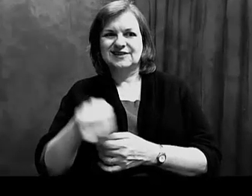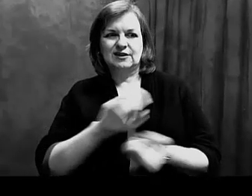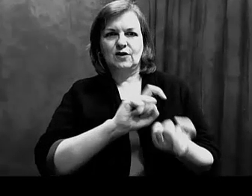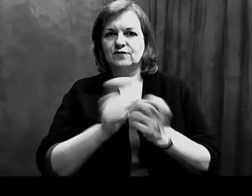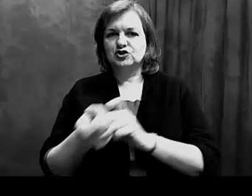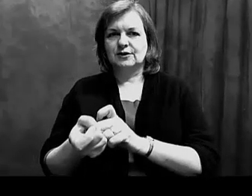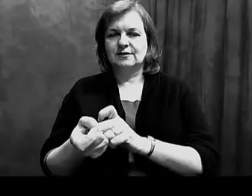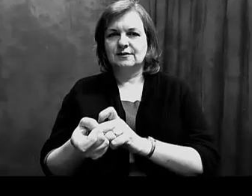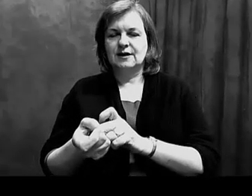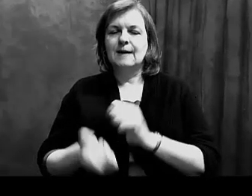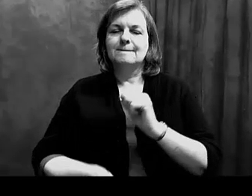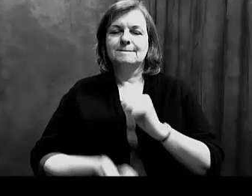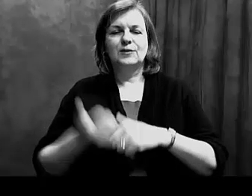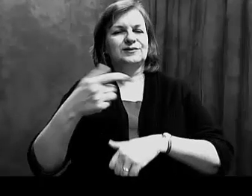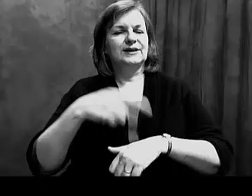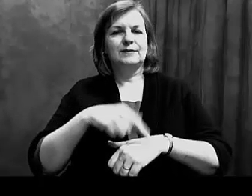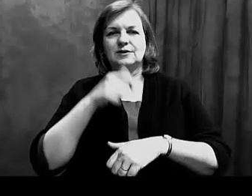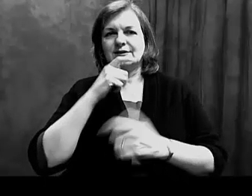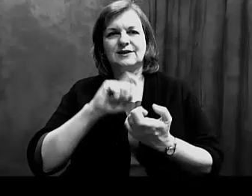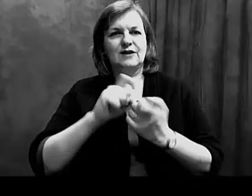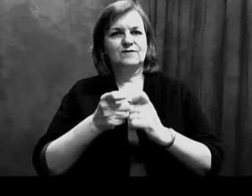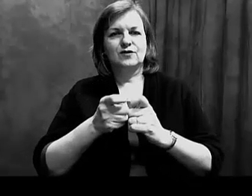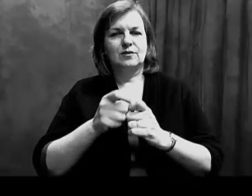very imperfect in most cases